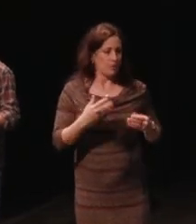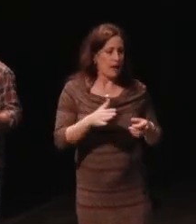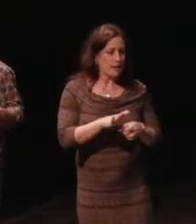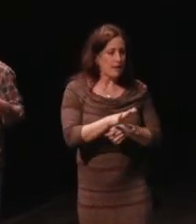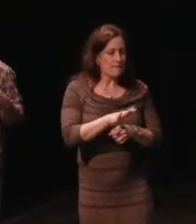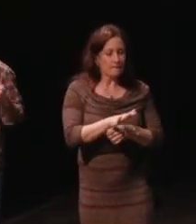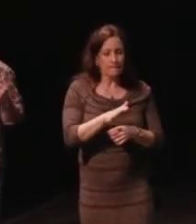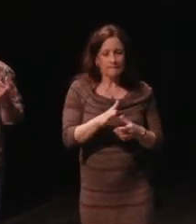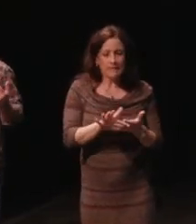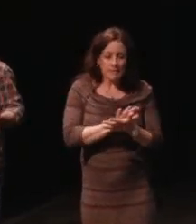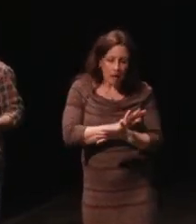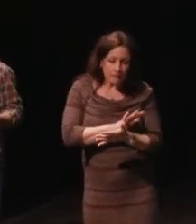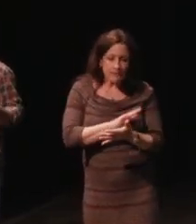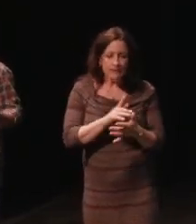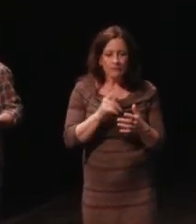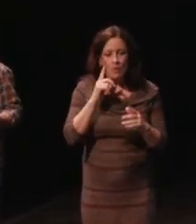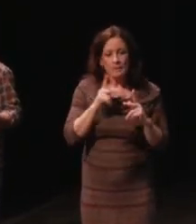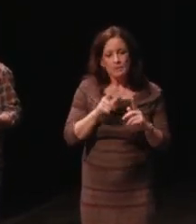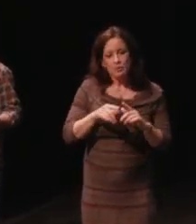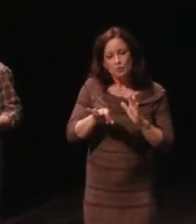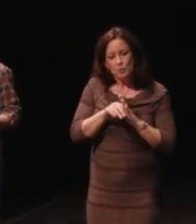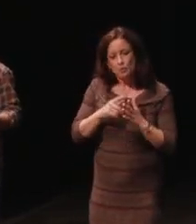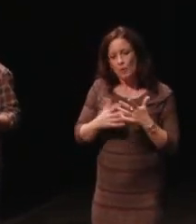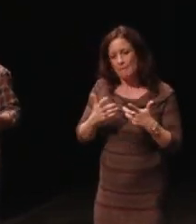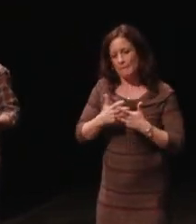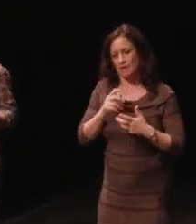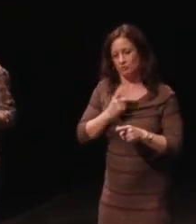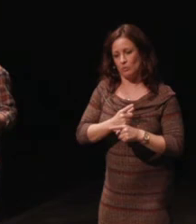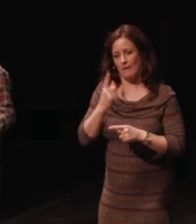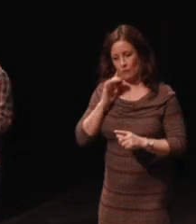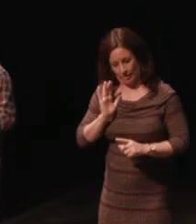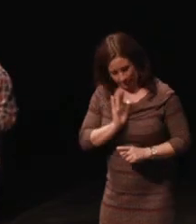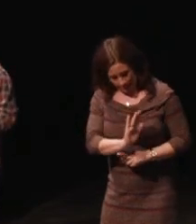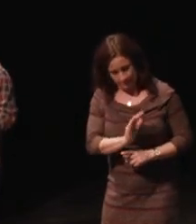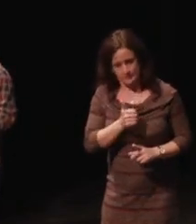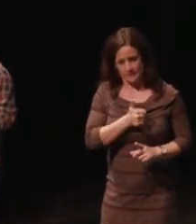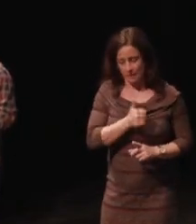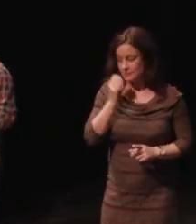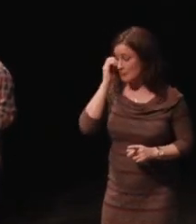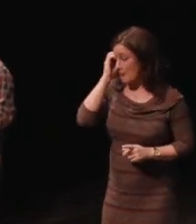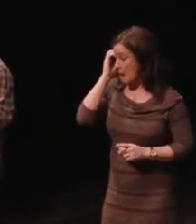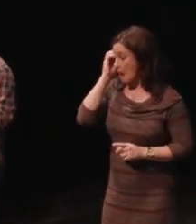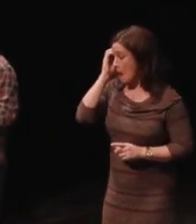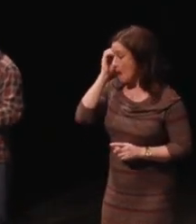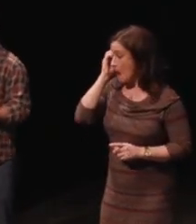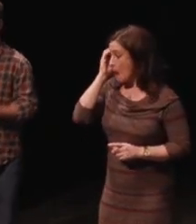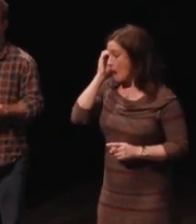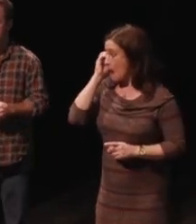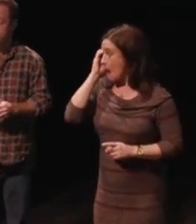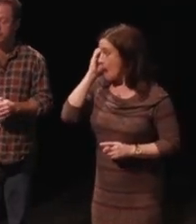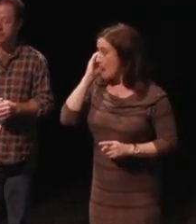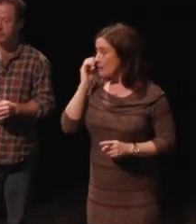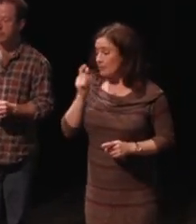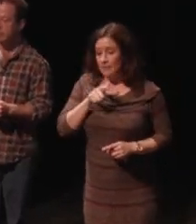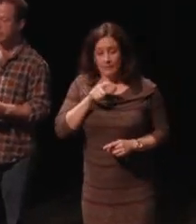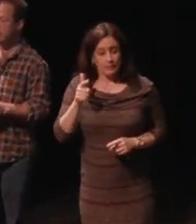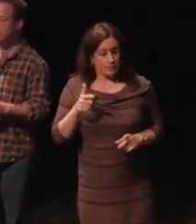could choose the right thing at the right time for the right person. That's going to be that. Okay.